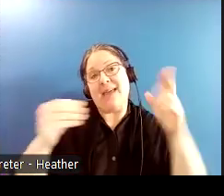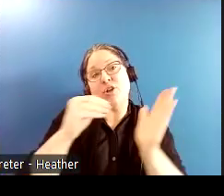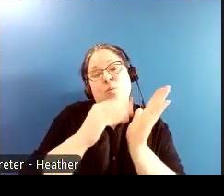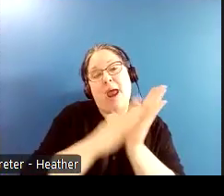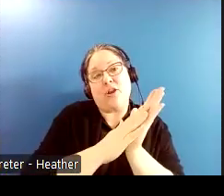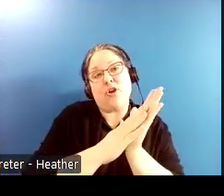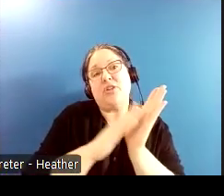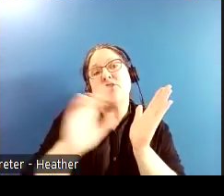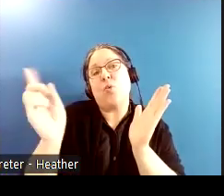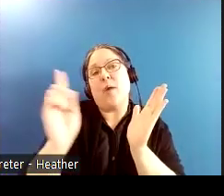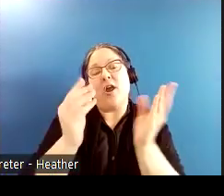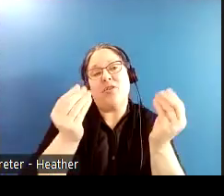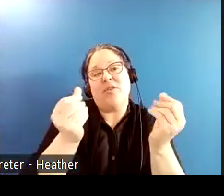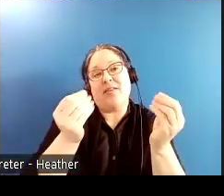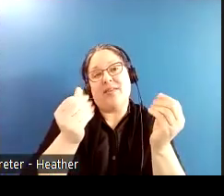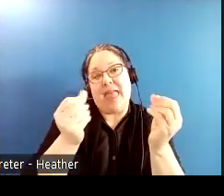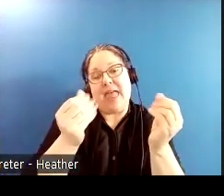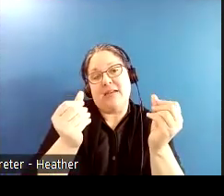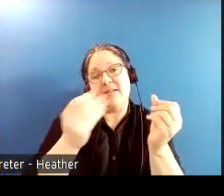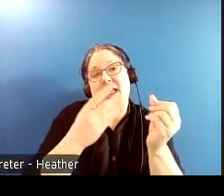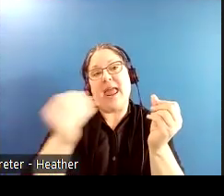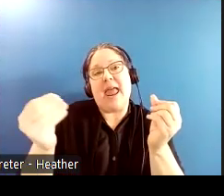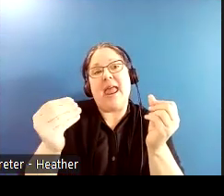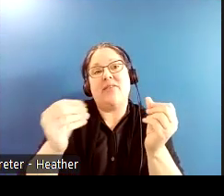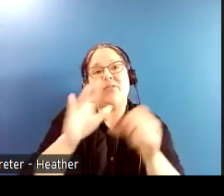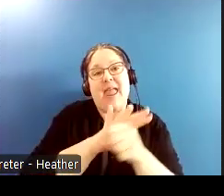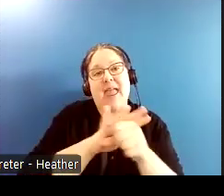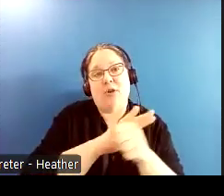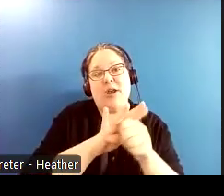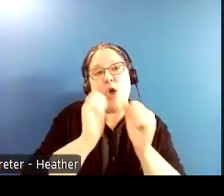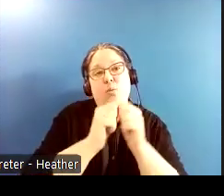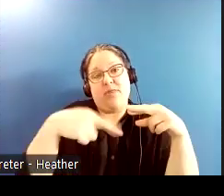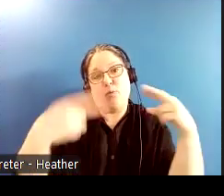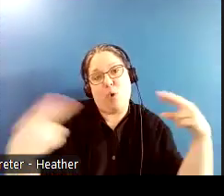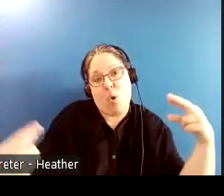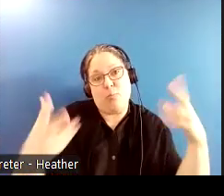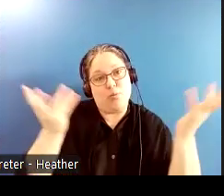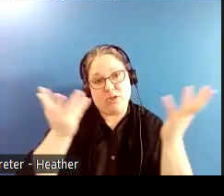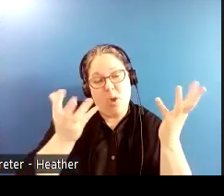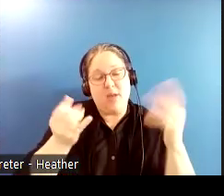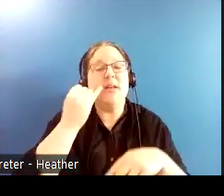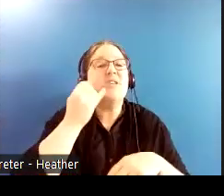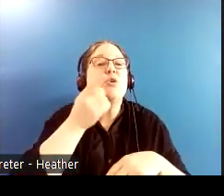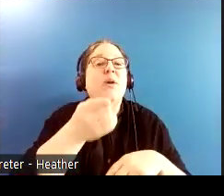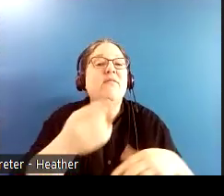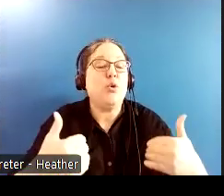tracks of land were and also what their areas were. So if you owned a particular tract of land,